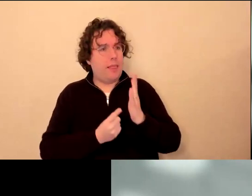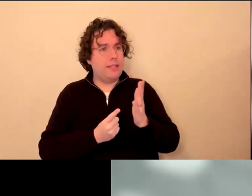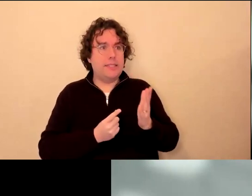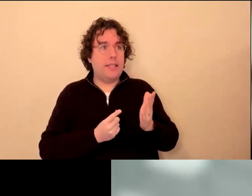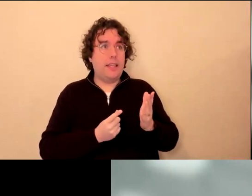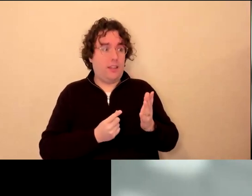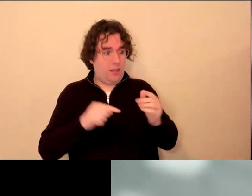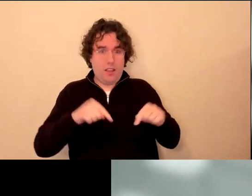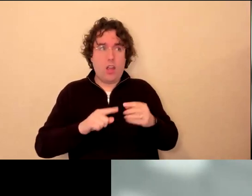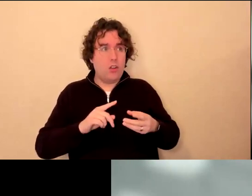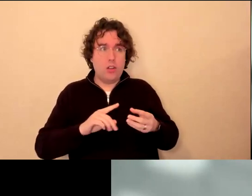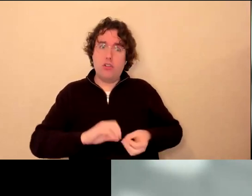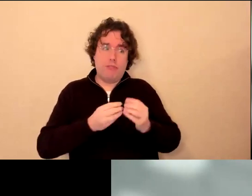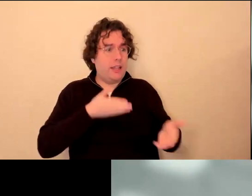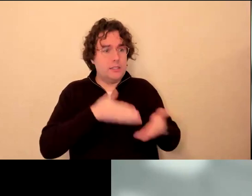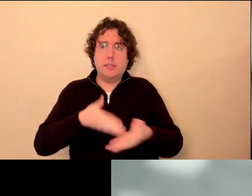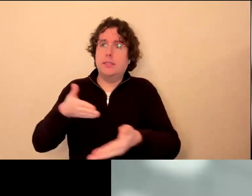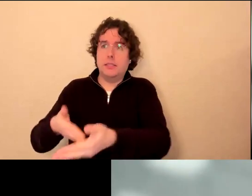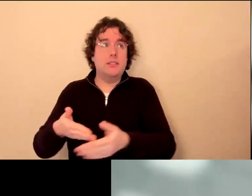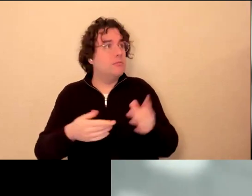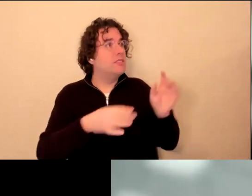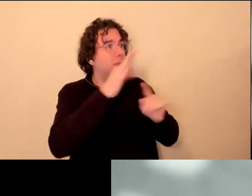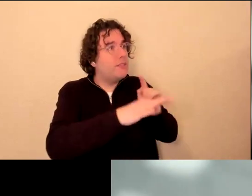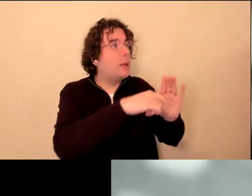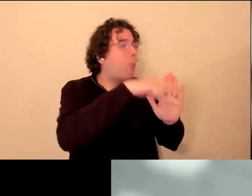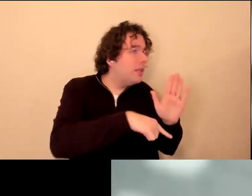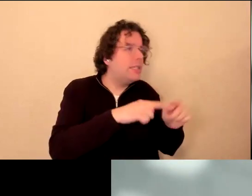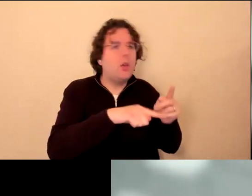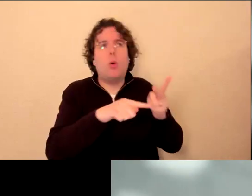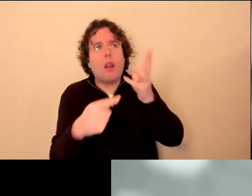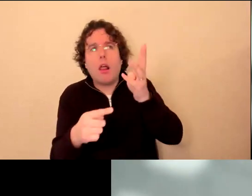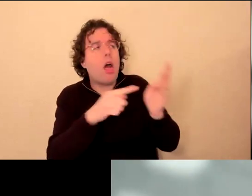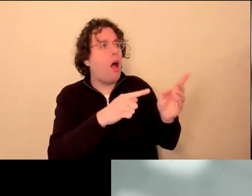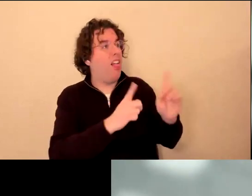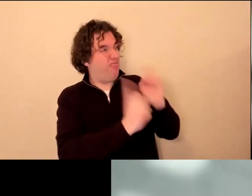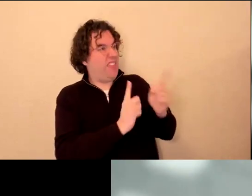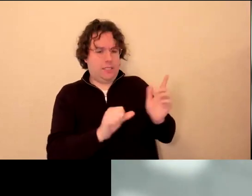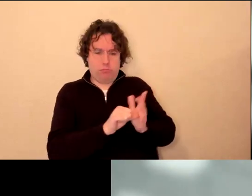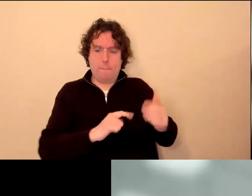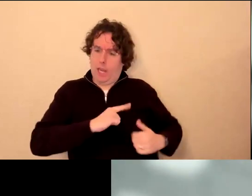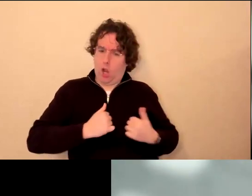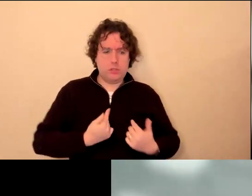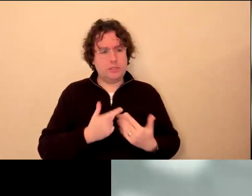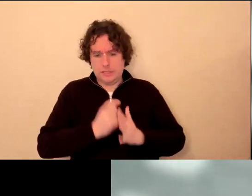particular policy is interfering with you or otherwise. And I see that in the questions there's also been talk about,